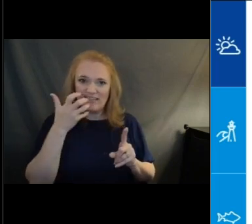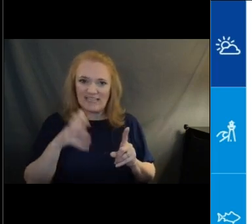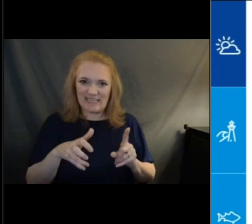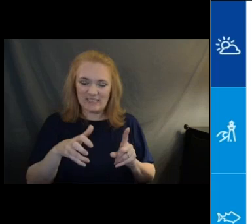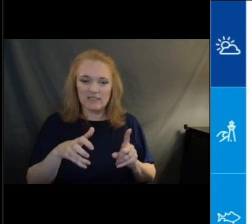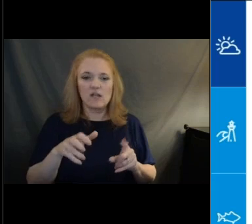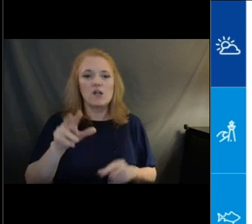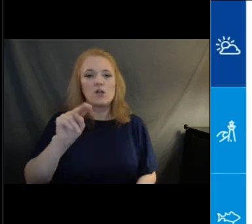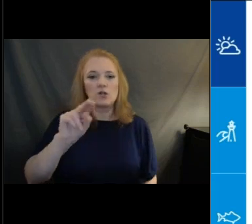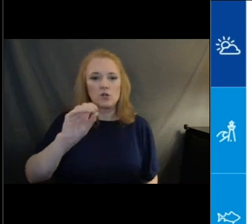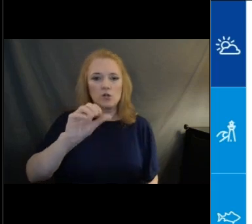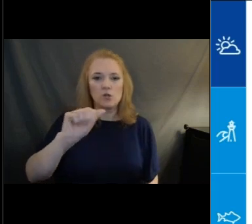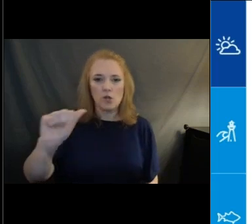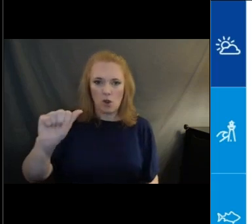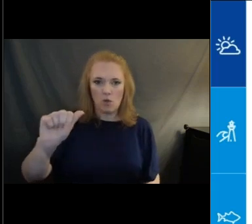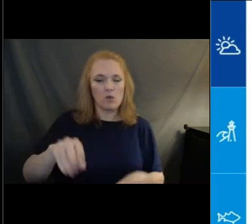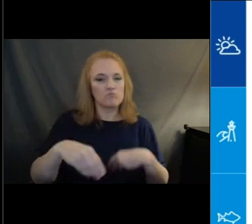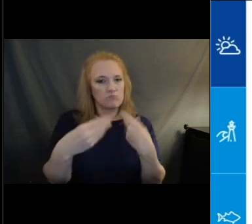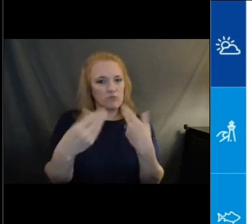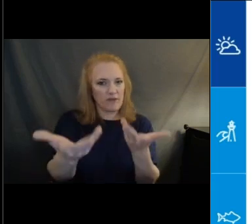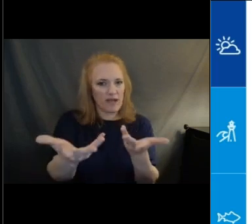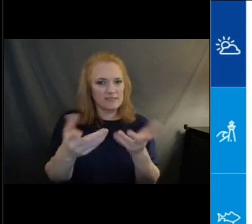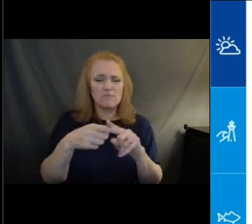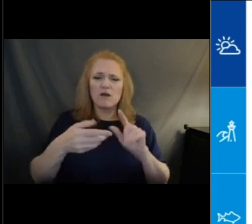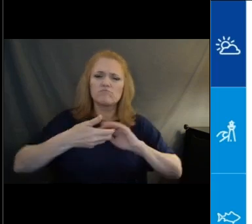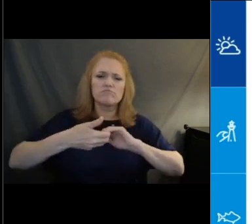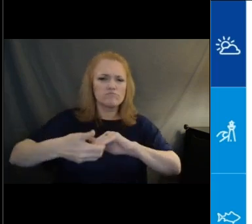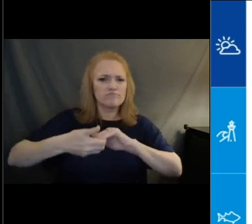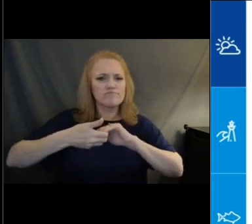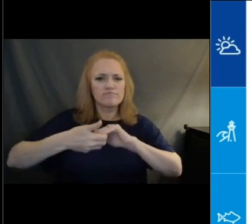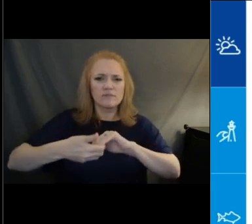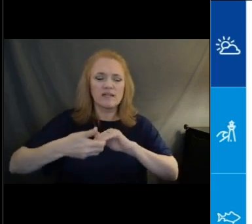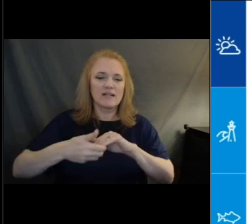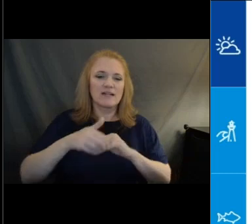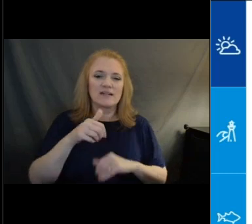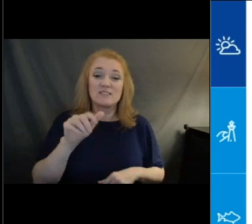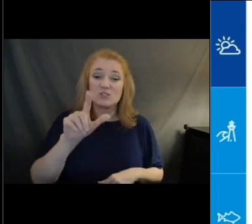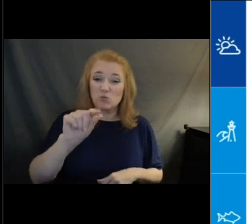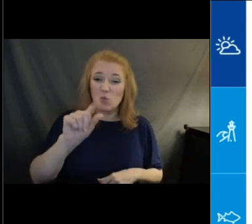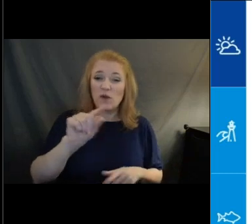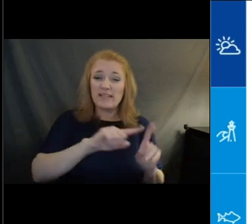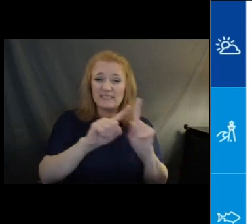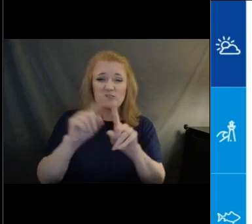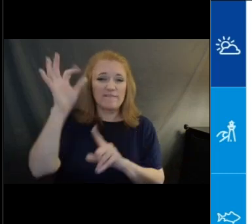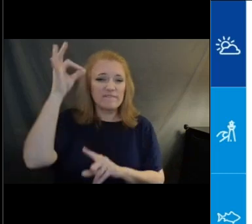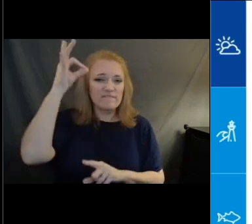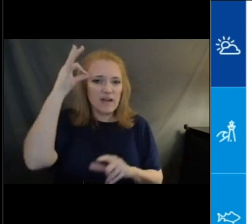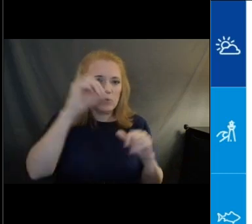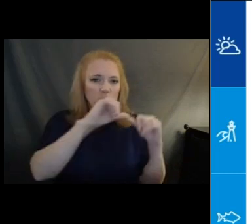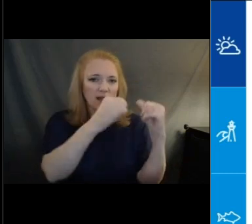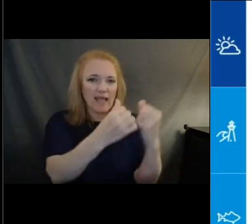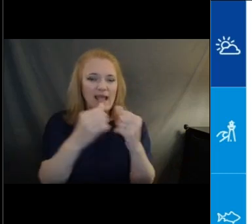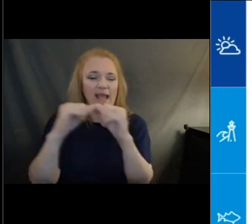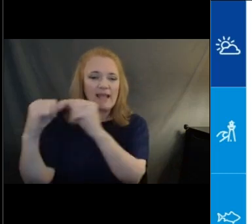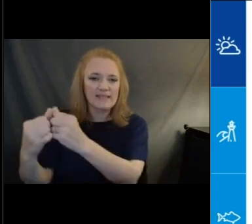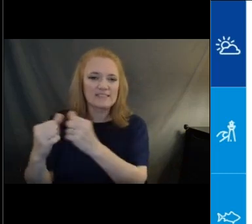NOAA, but it is a collaboration between more than 20 federal agencies in the National Integrated